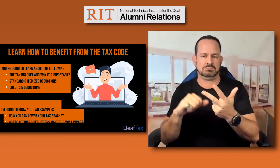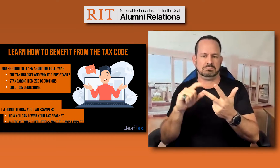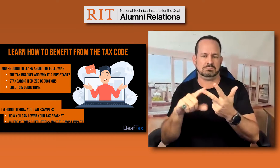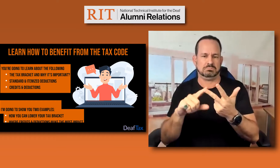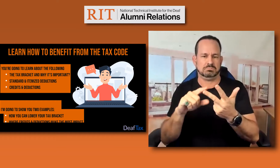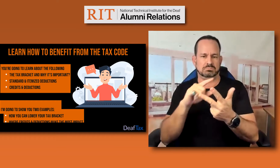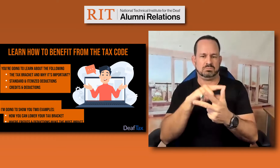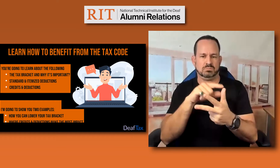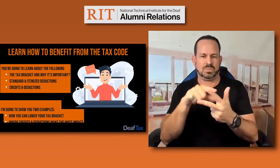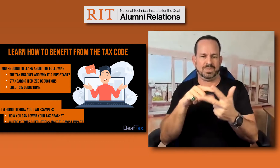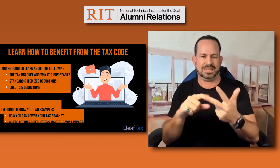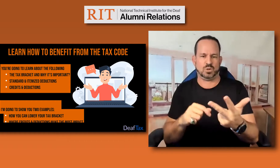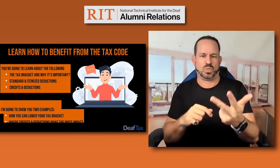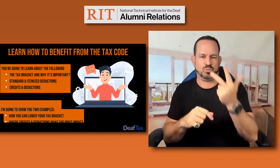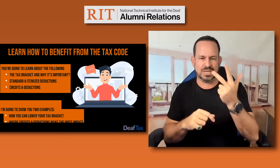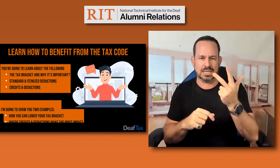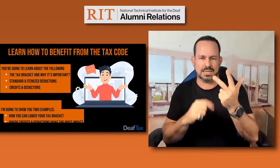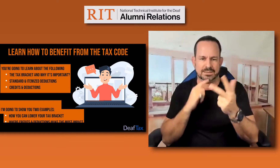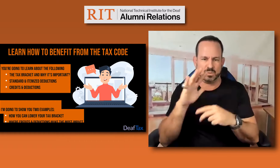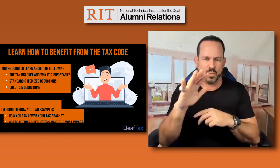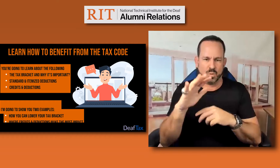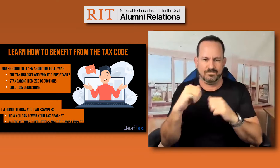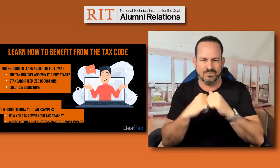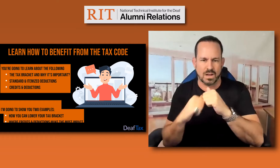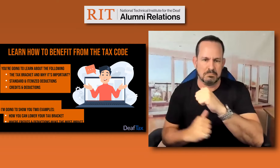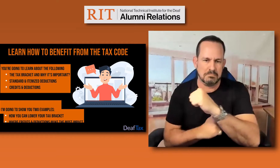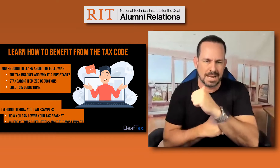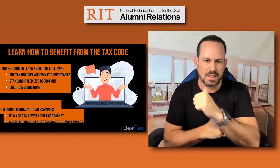And then last, we will talk about credits and deductions.